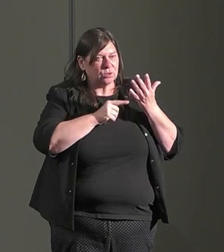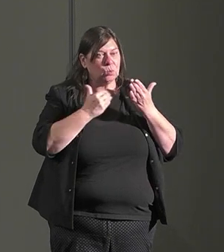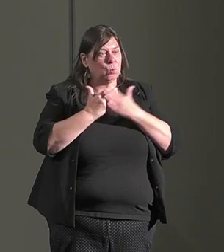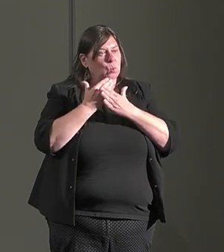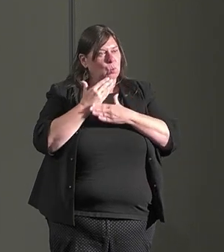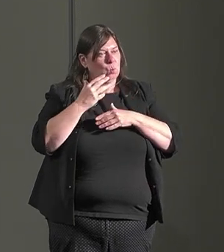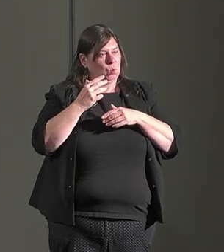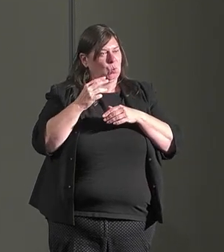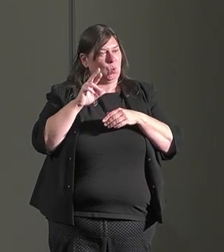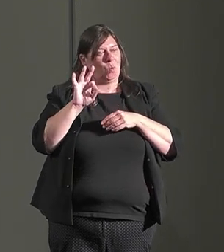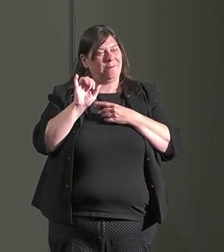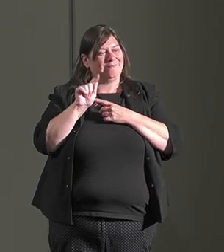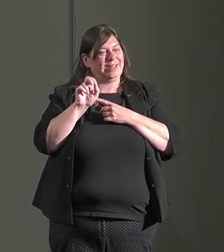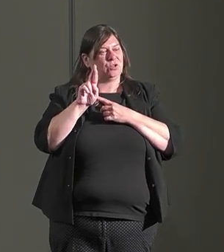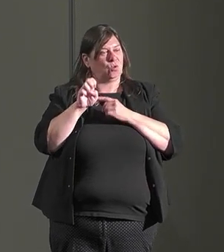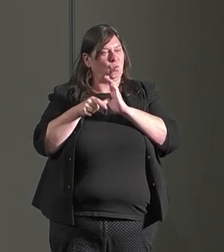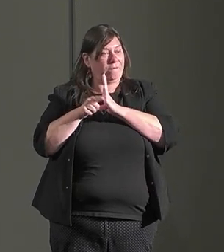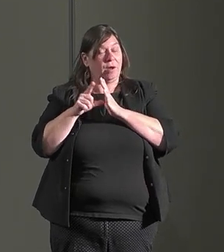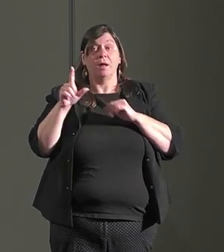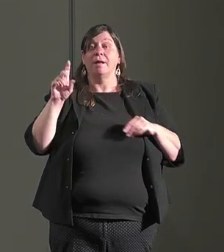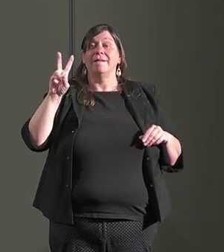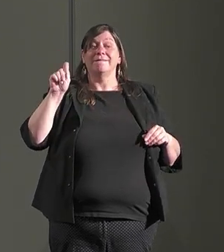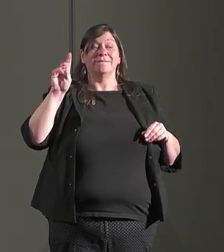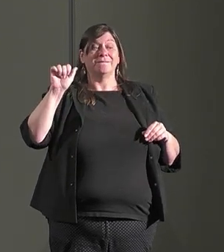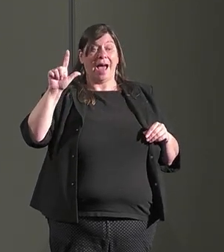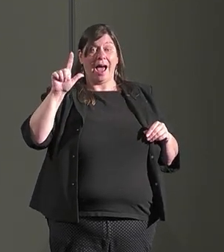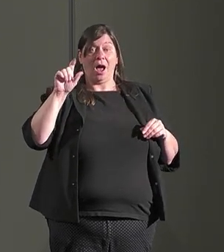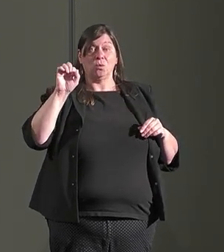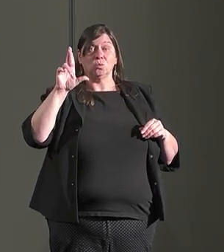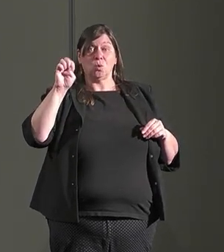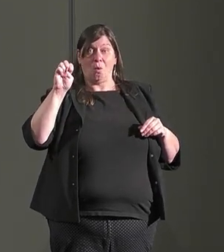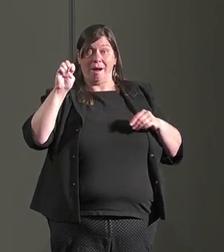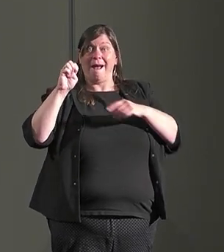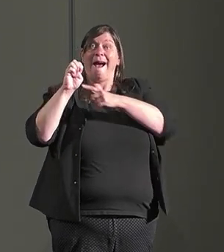key. VitalSource will come to us at design stage with new features they are developing